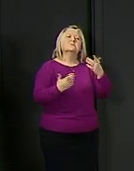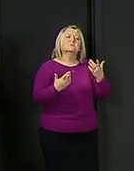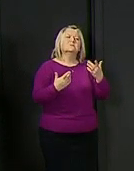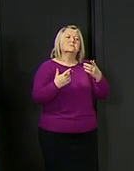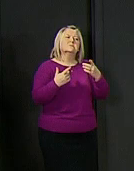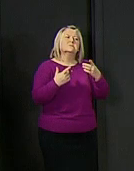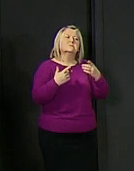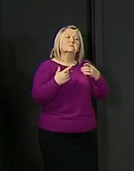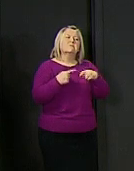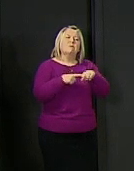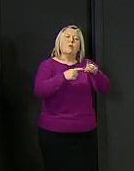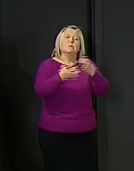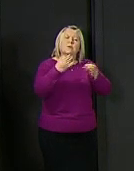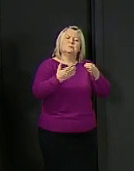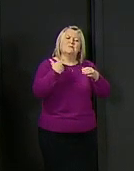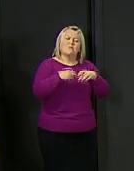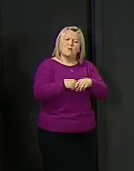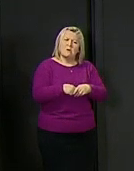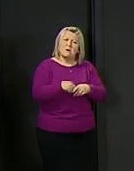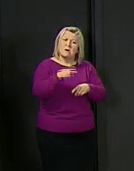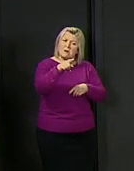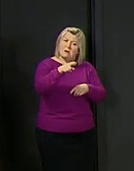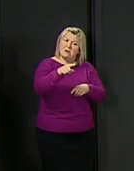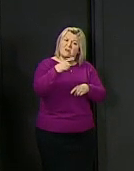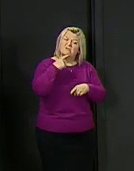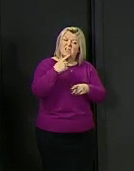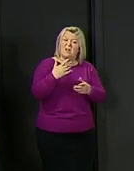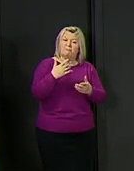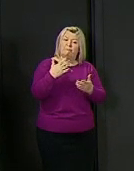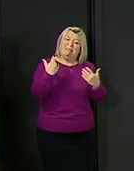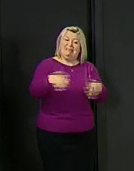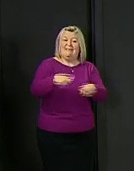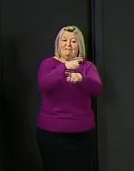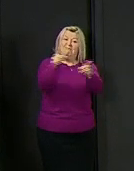leave it to other people to judge whether you had made a mistake, doesn't that just